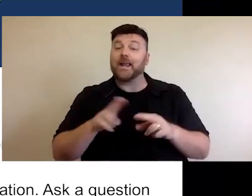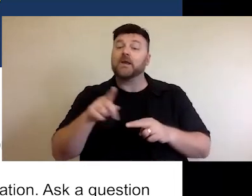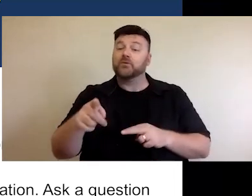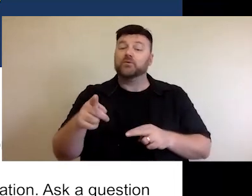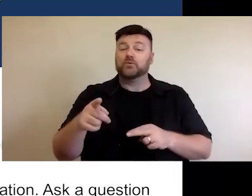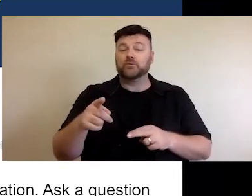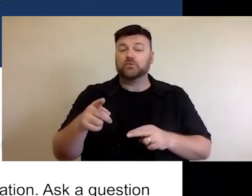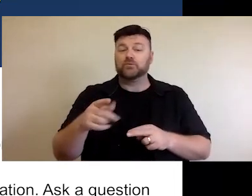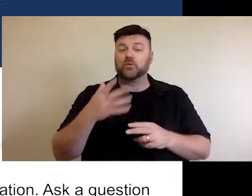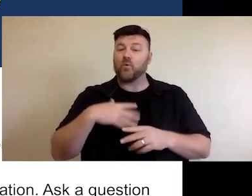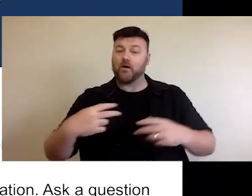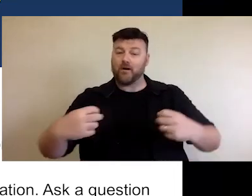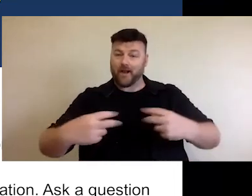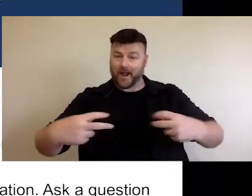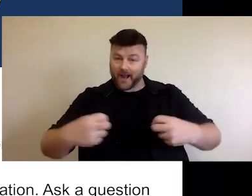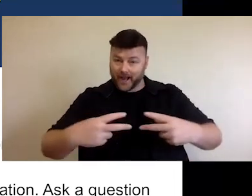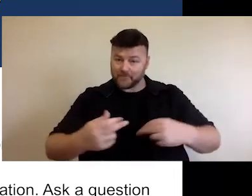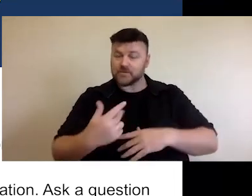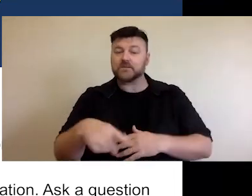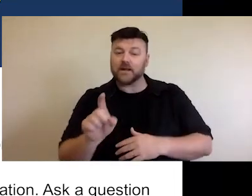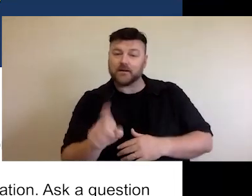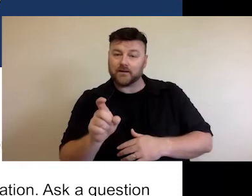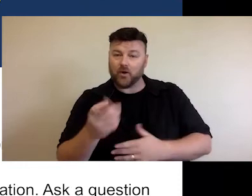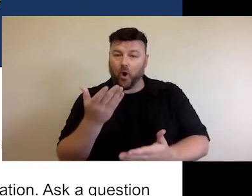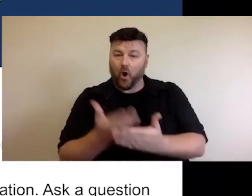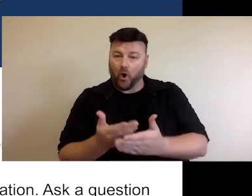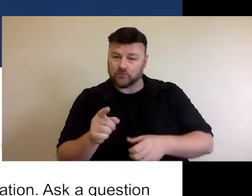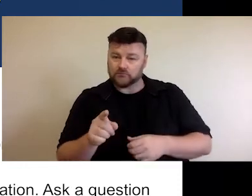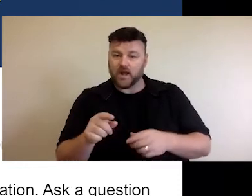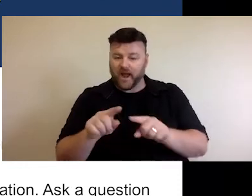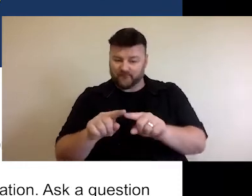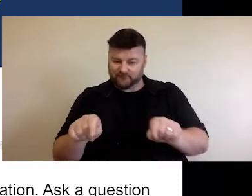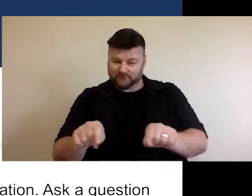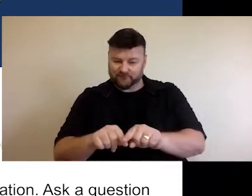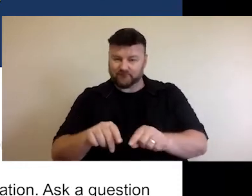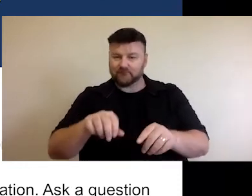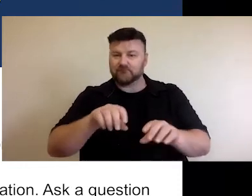the closed captions, please switch that on by using the feature at the bottom of the screen.